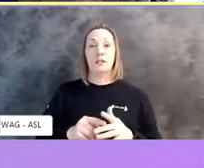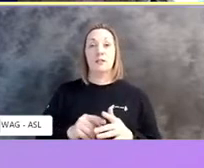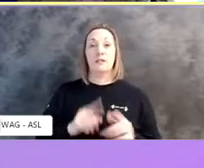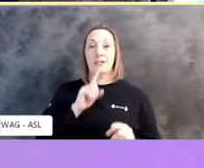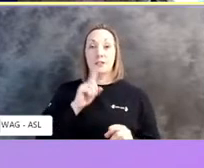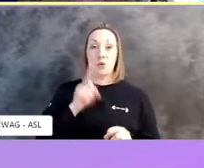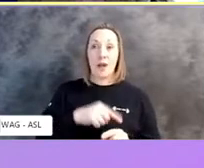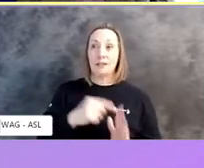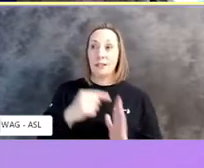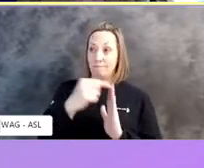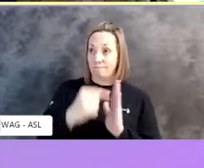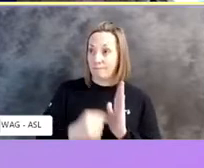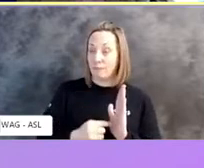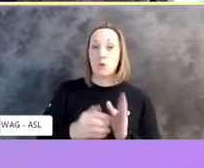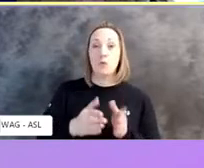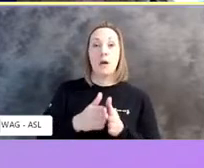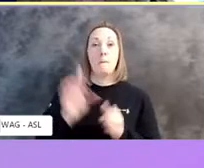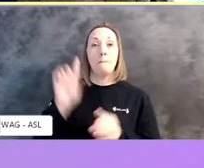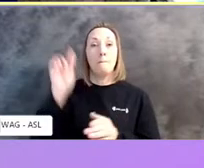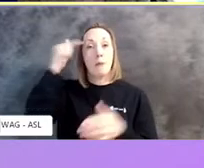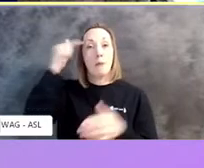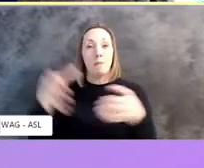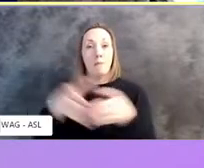or seminars at this the stage over past fourteen months.